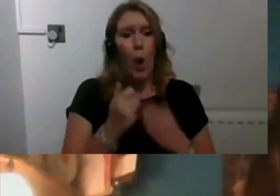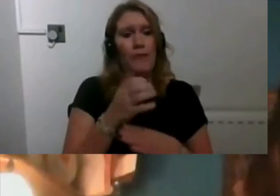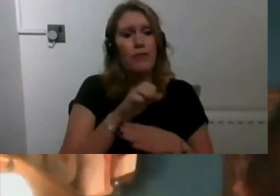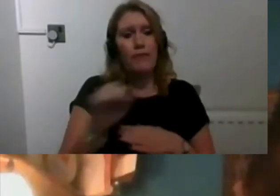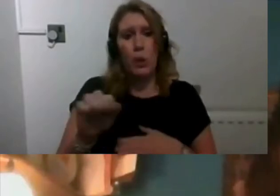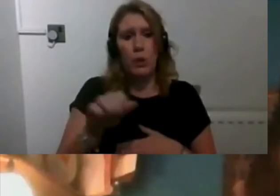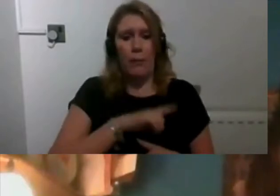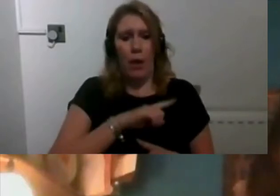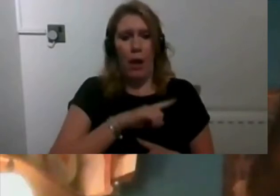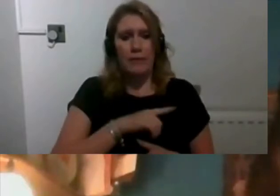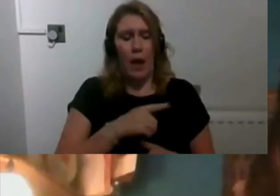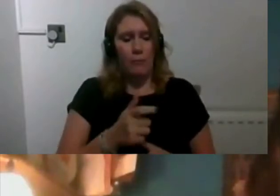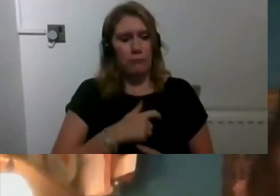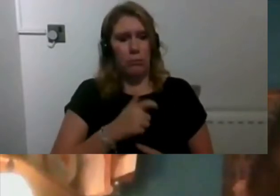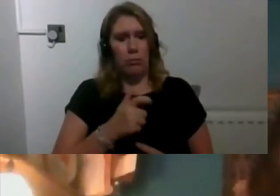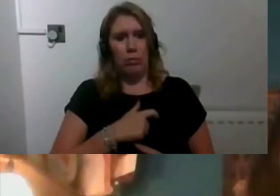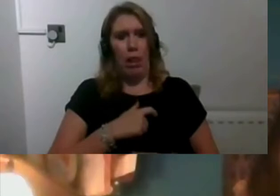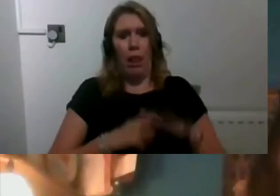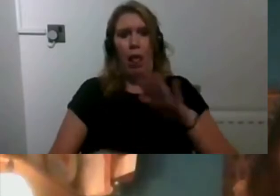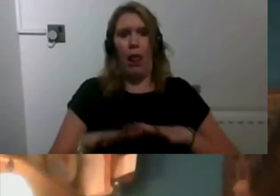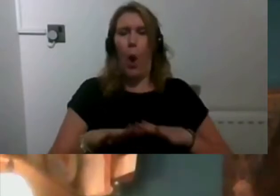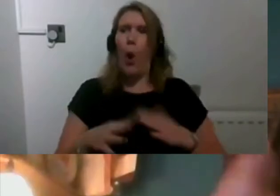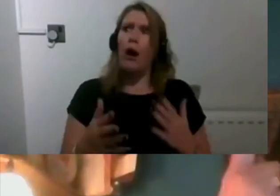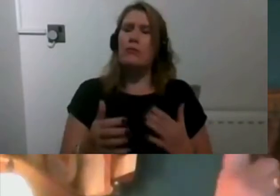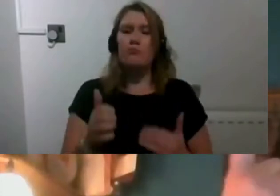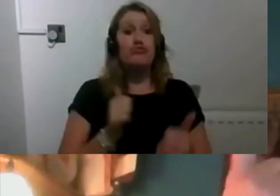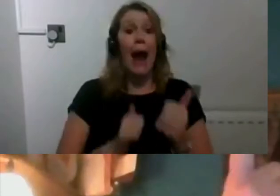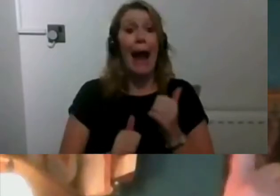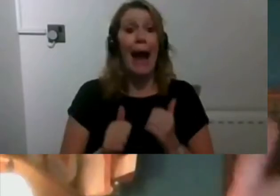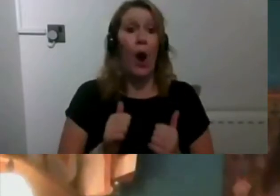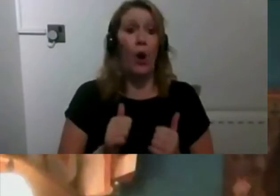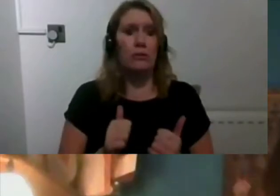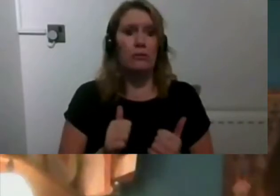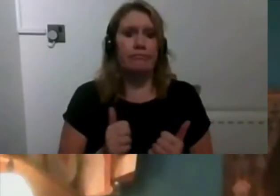I want, I took one once and I thought my